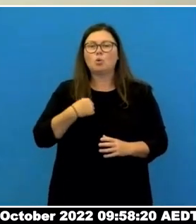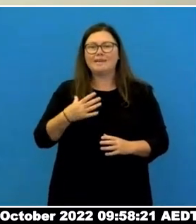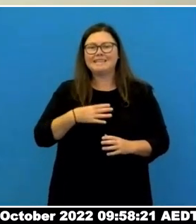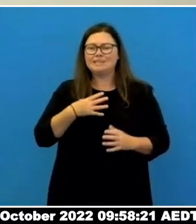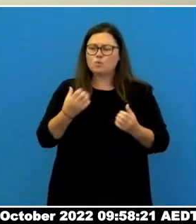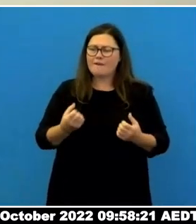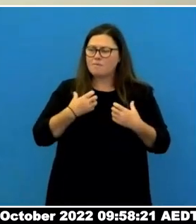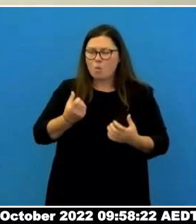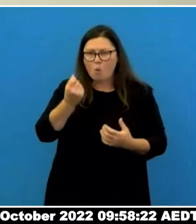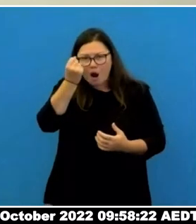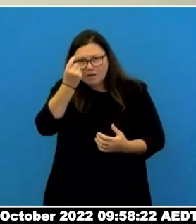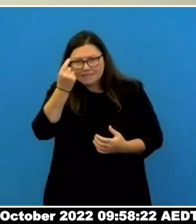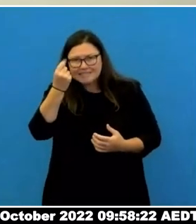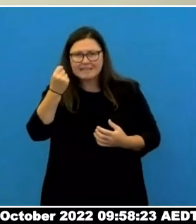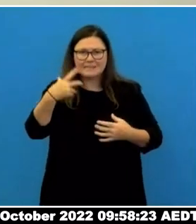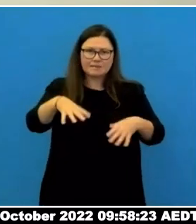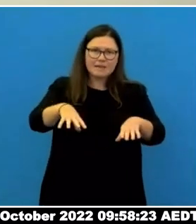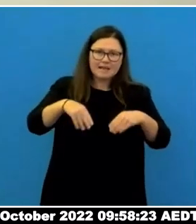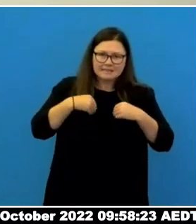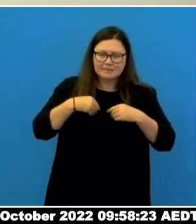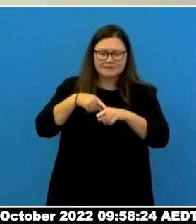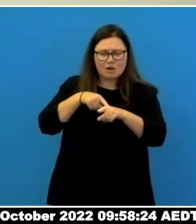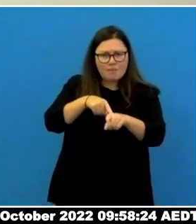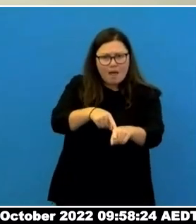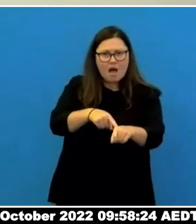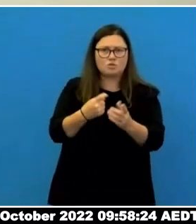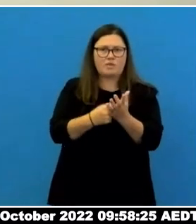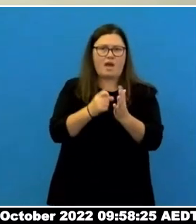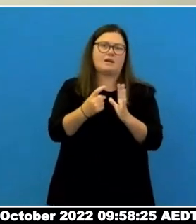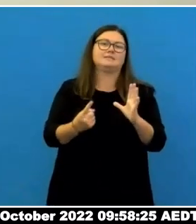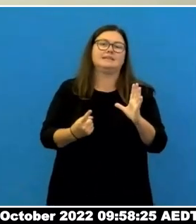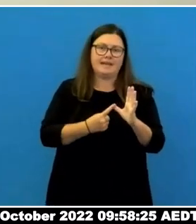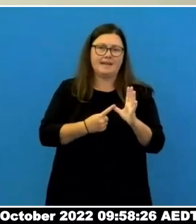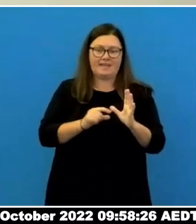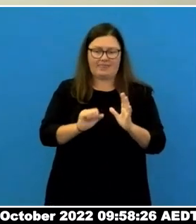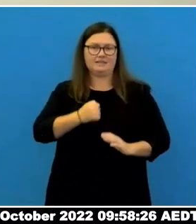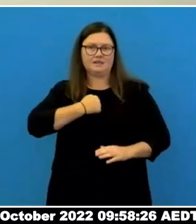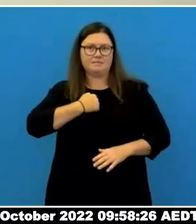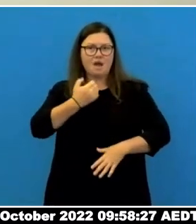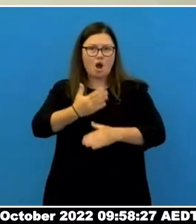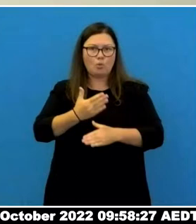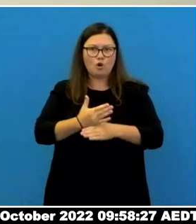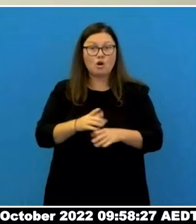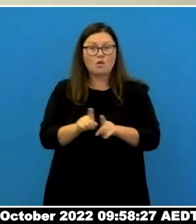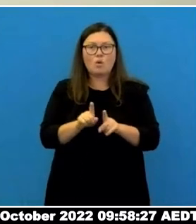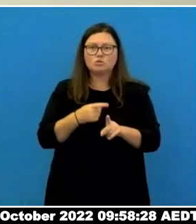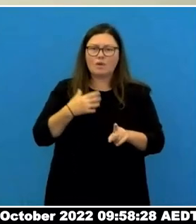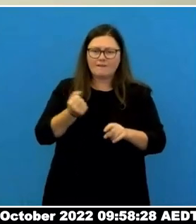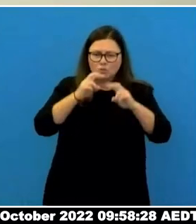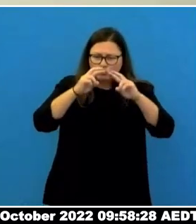and compliance with the RDA, as well as the development and conduct of research and educational programs